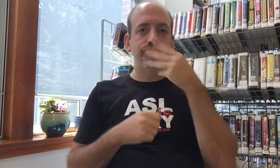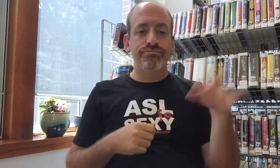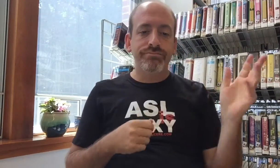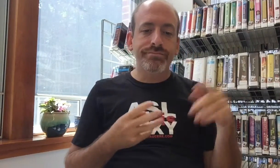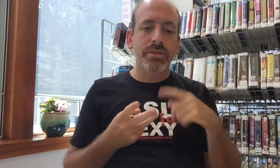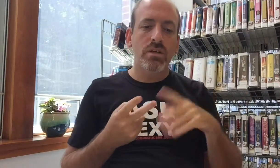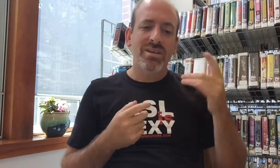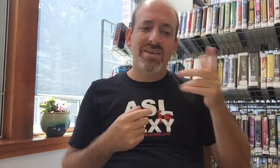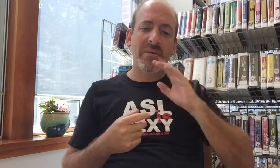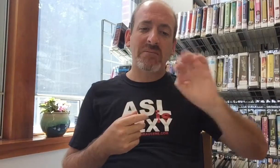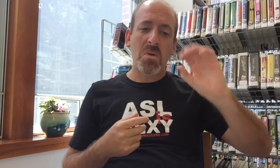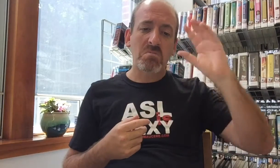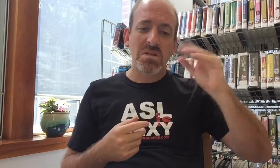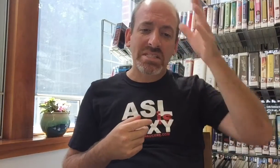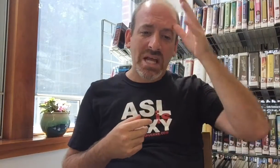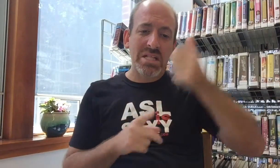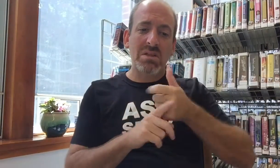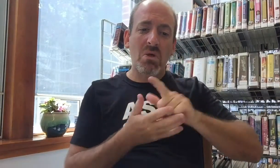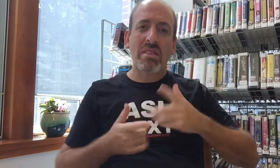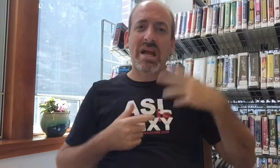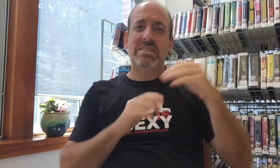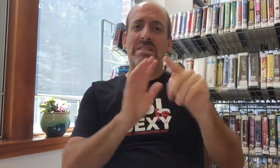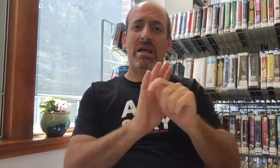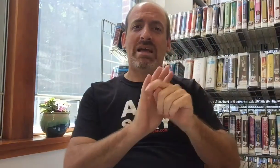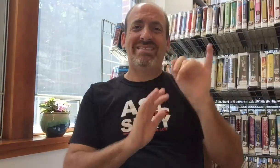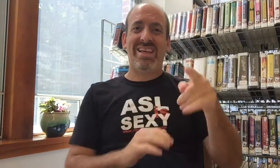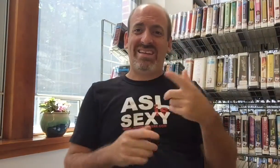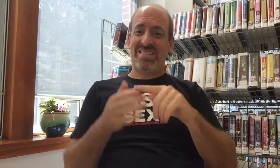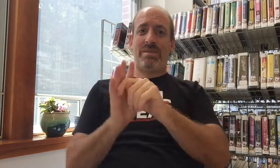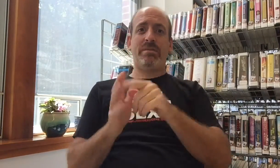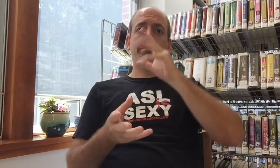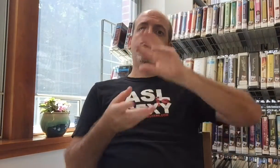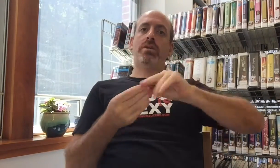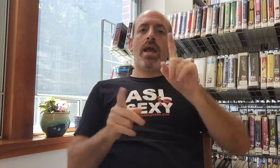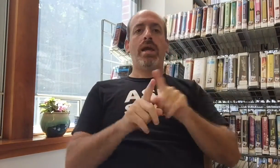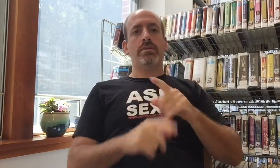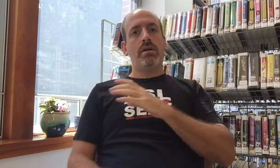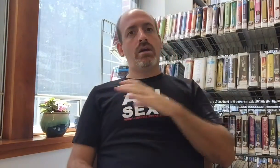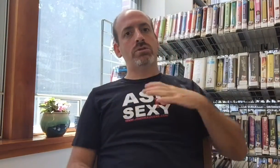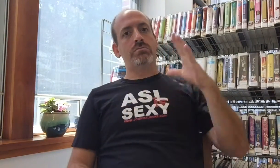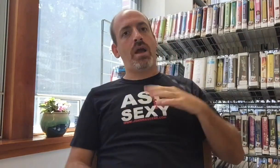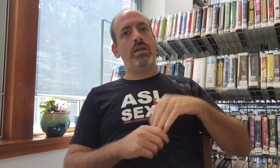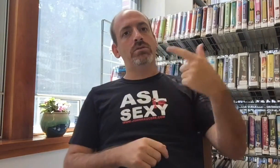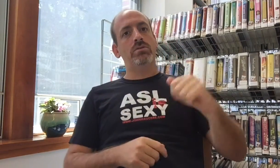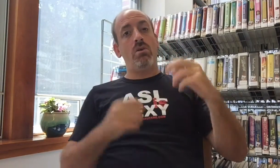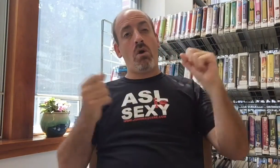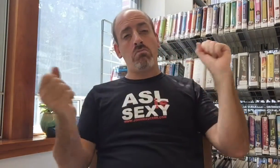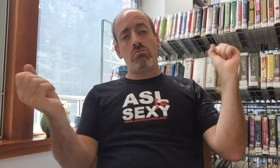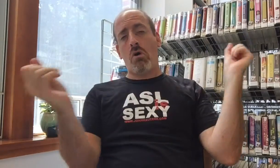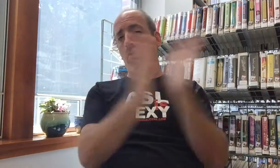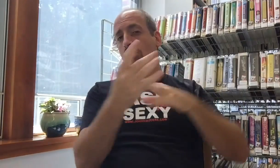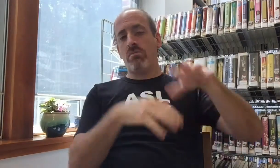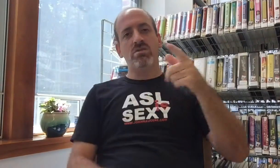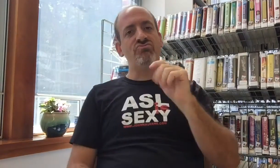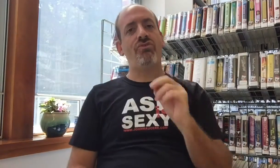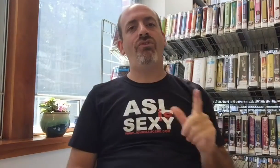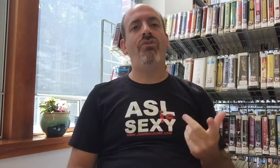Jeffrey's 40 years old, a father, lives in Tampa, Florida. He went out there pretending he's a congressman, and caused a drama. He's just only being as a troll.